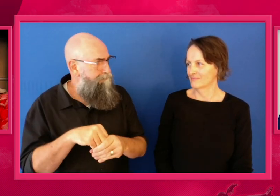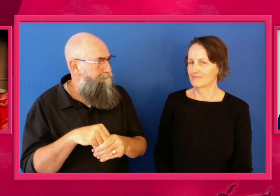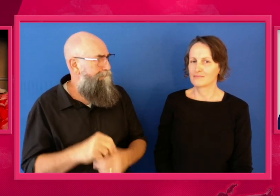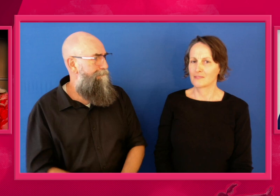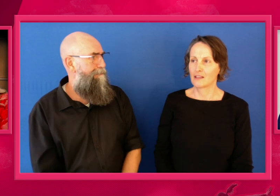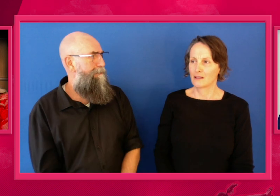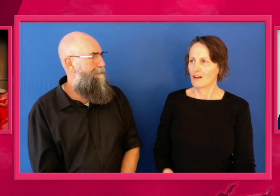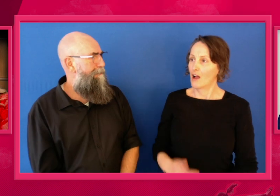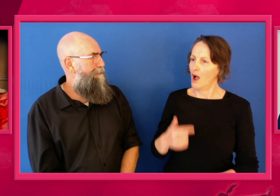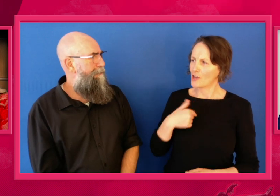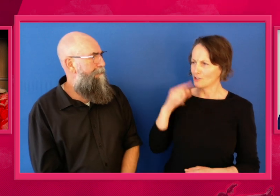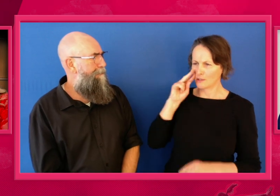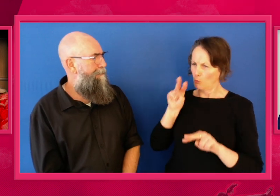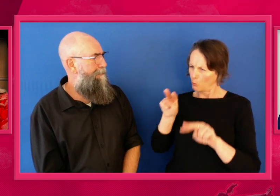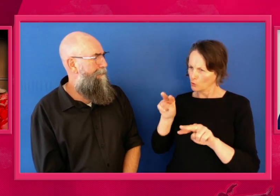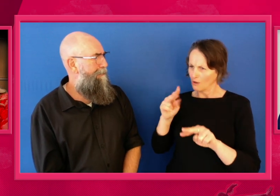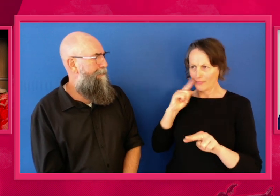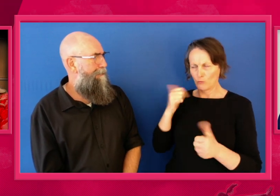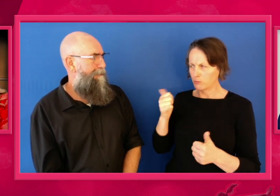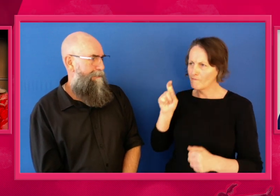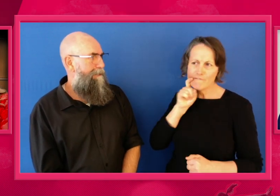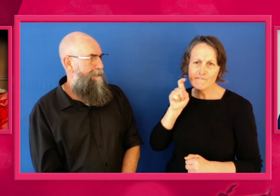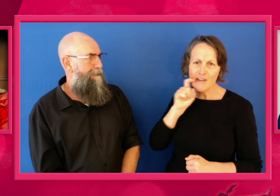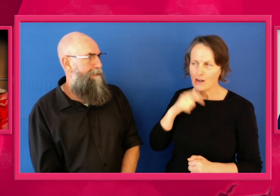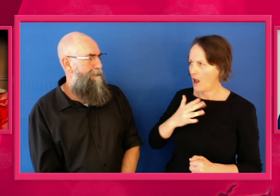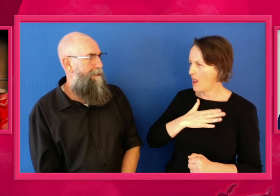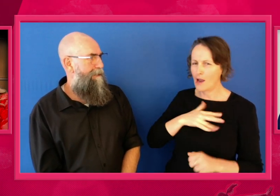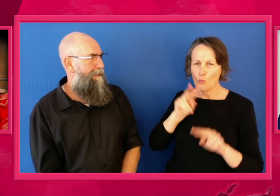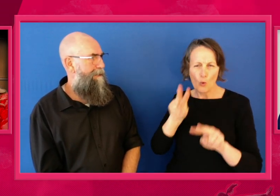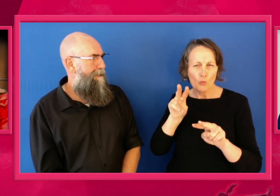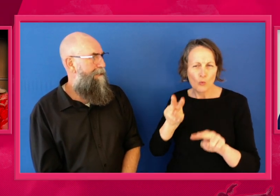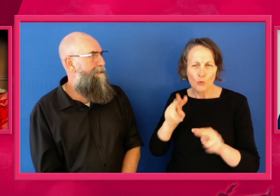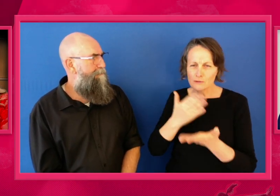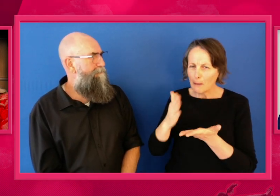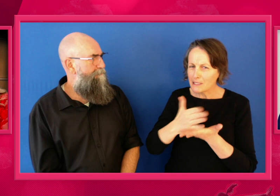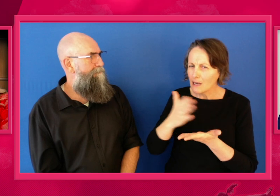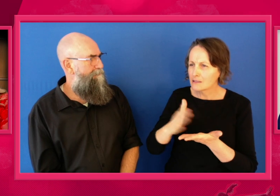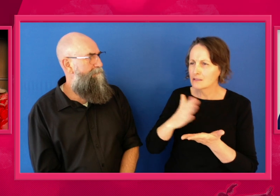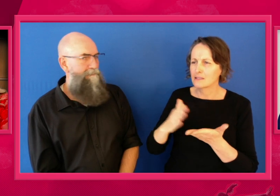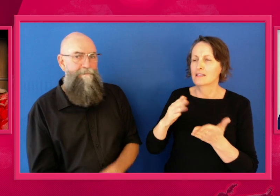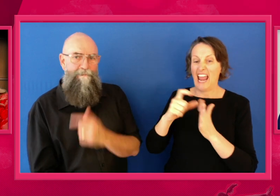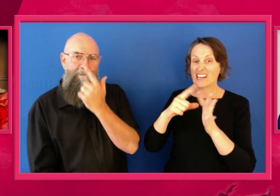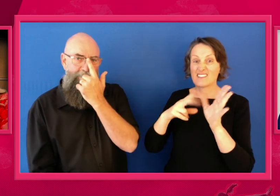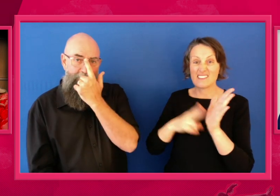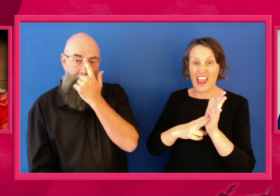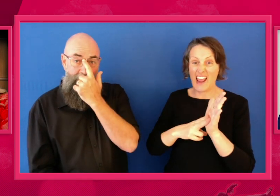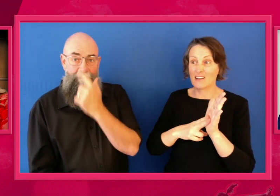think, I think it would be fun to do. I like watching it. And Danni kills it, so I feel like, actually, and Milly! Georgie Tunny: Does he?